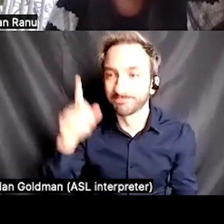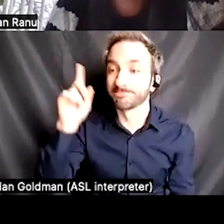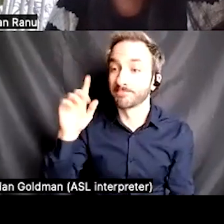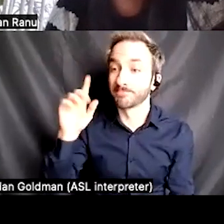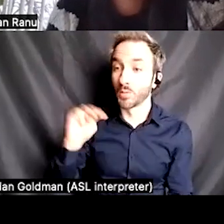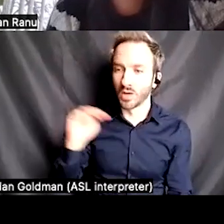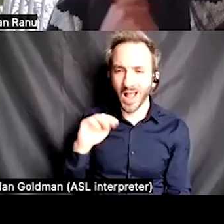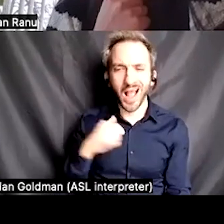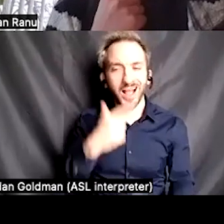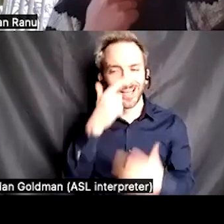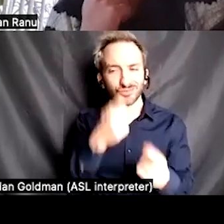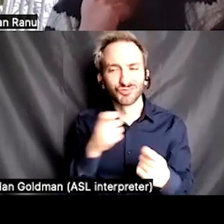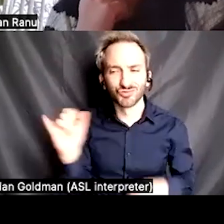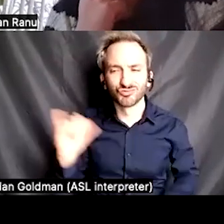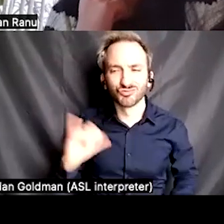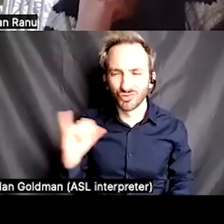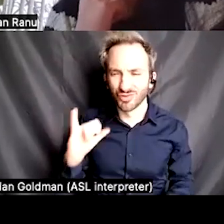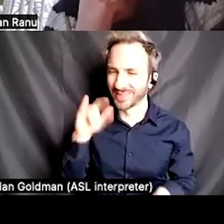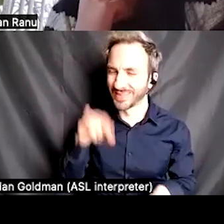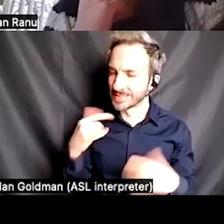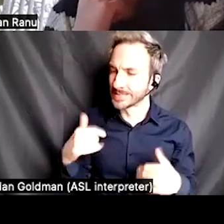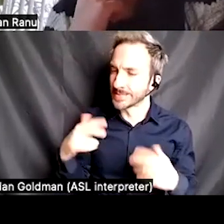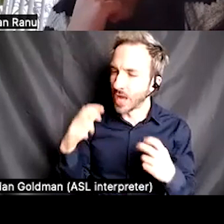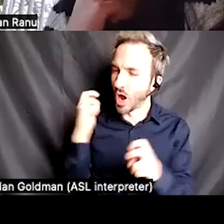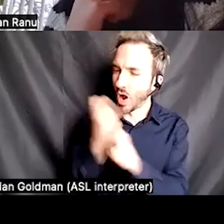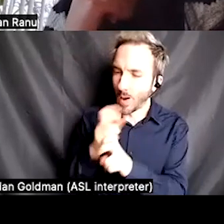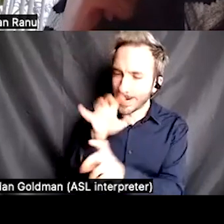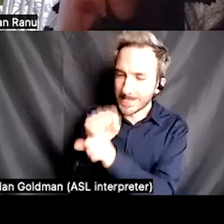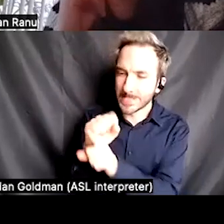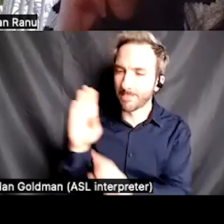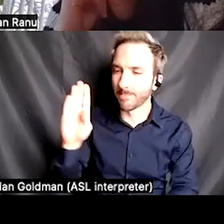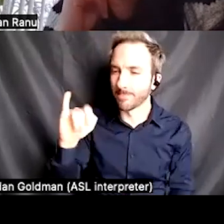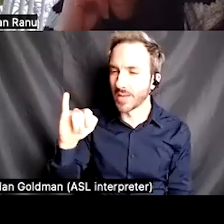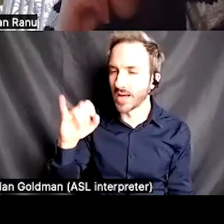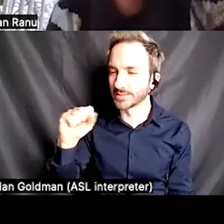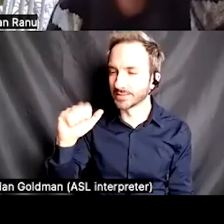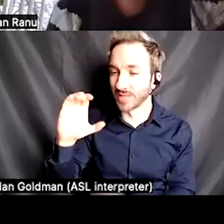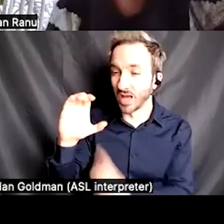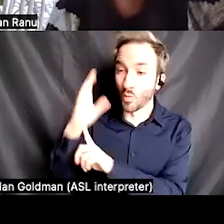this is a difficult trend to tackle in BISAC because BISAC is so subject-focused.